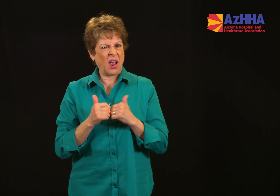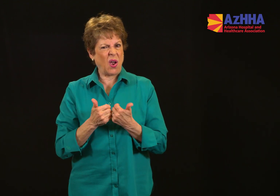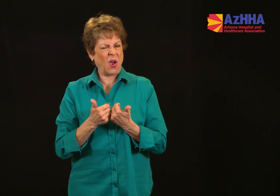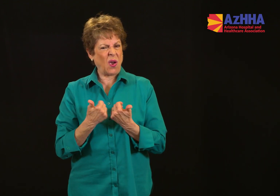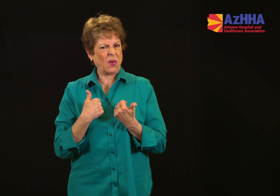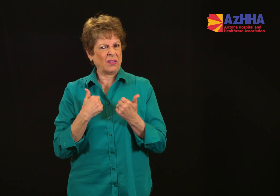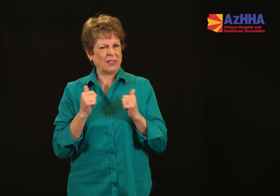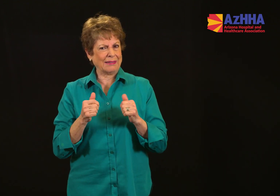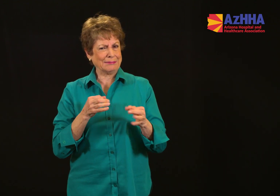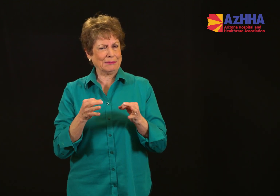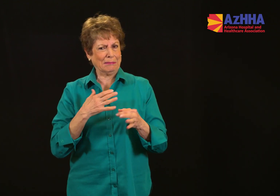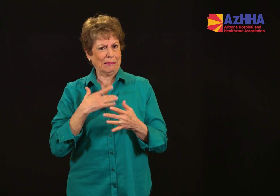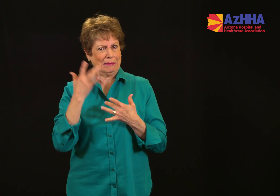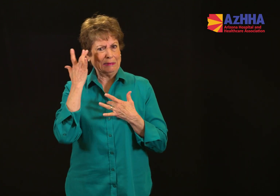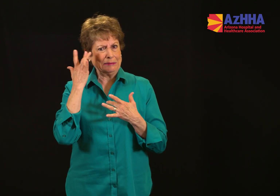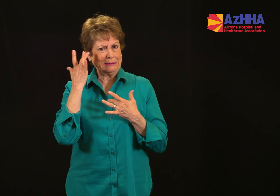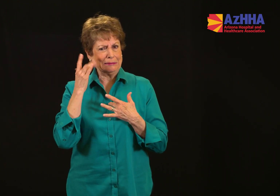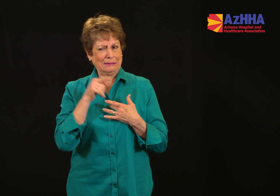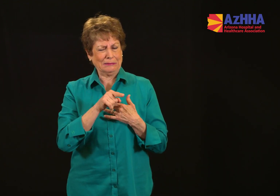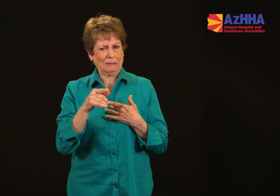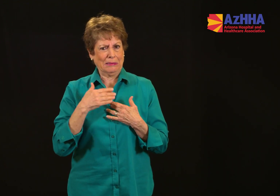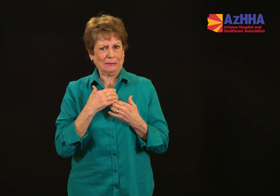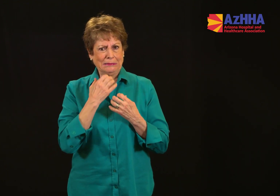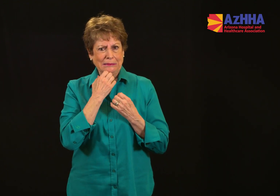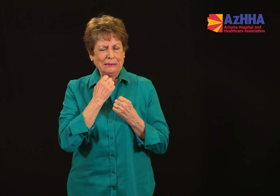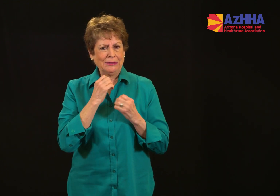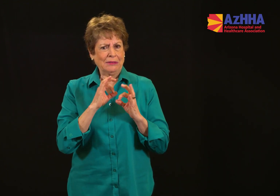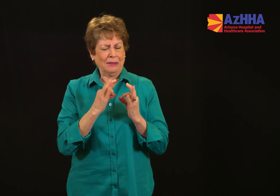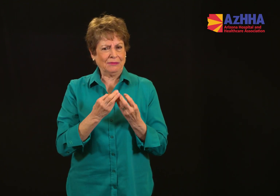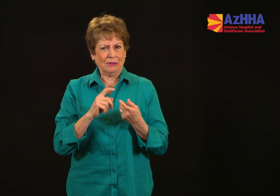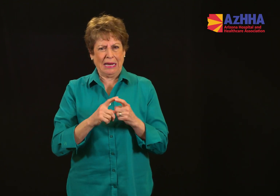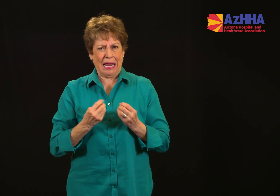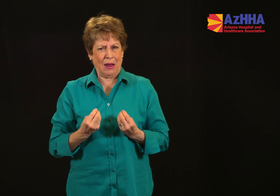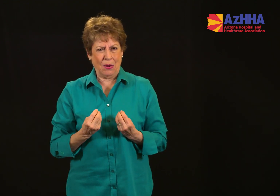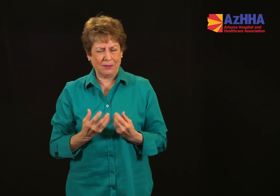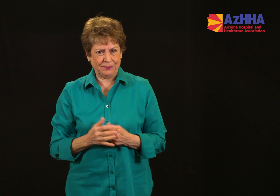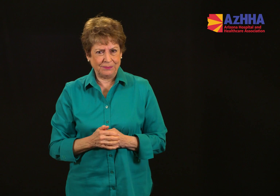How can I explain my illness to my loved ones?